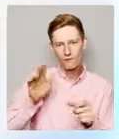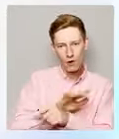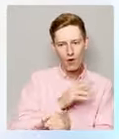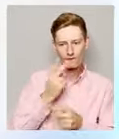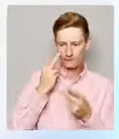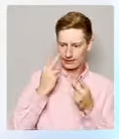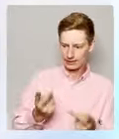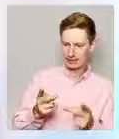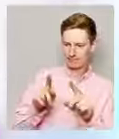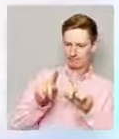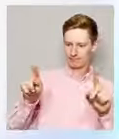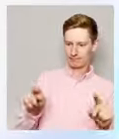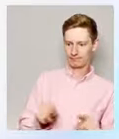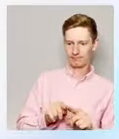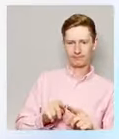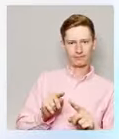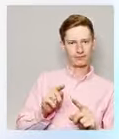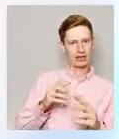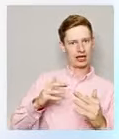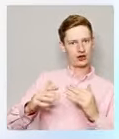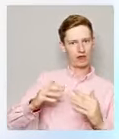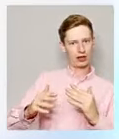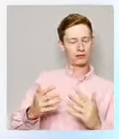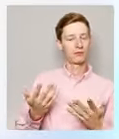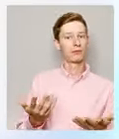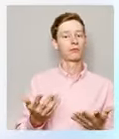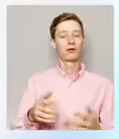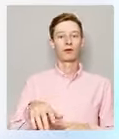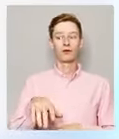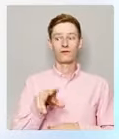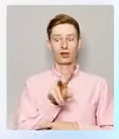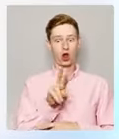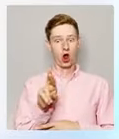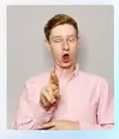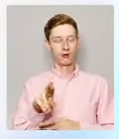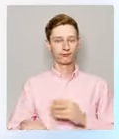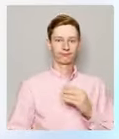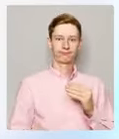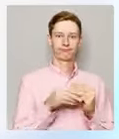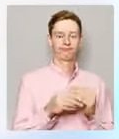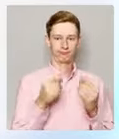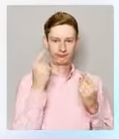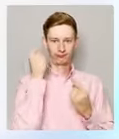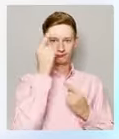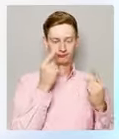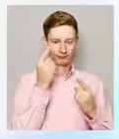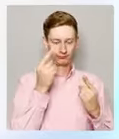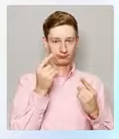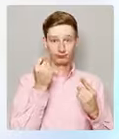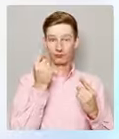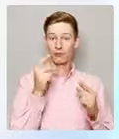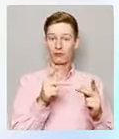and full visibility of the interface. Building for AR and VR adds many additional considerations.